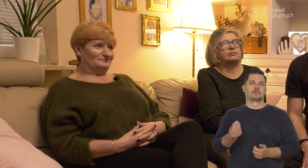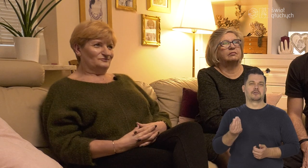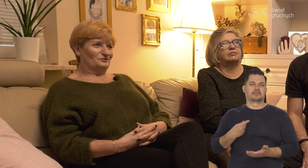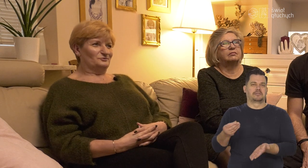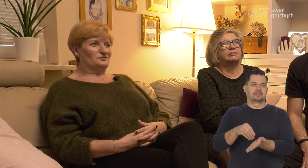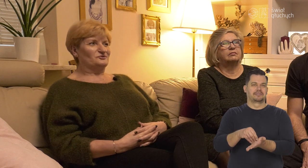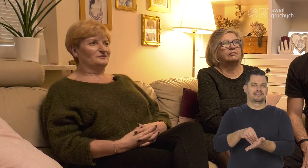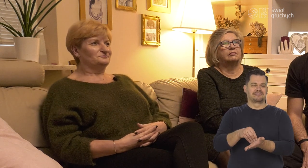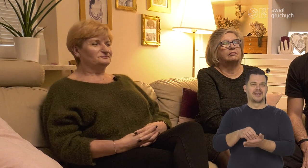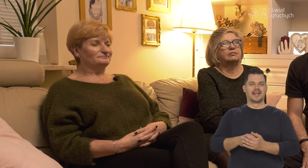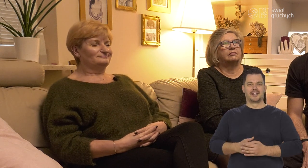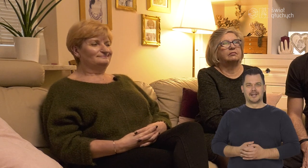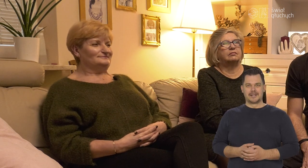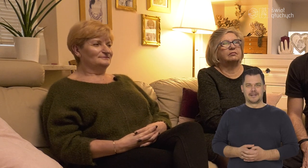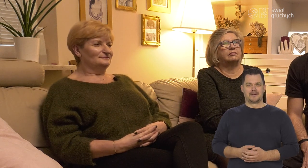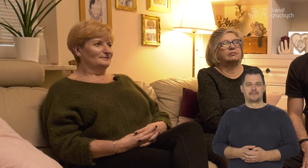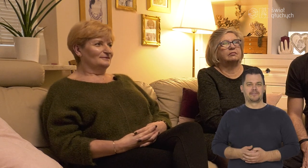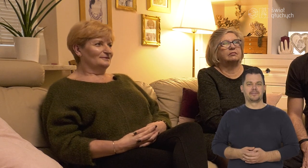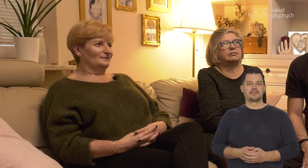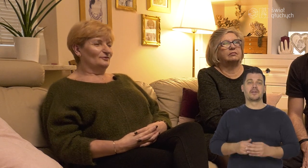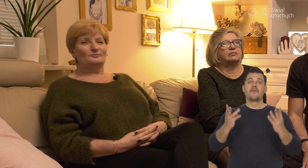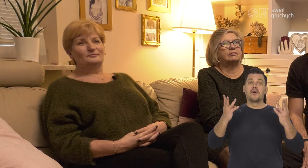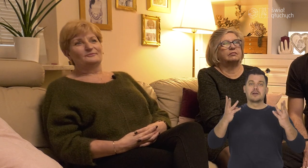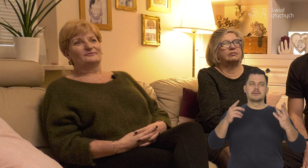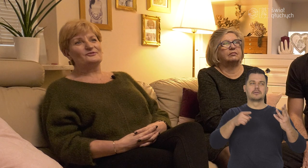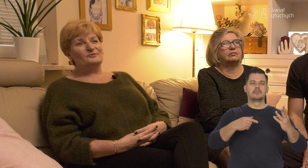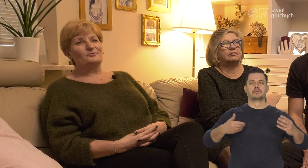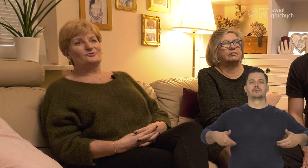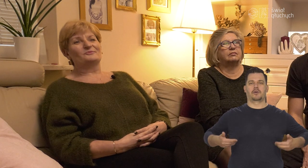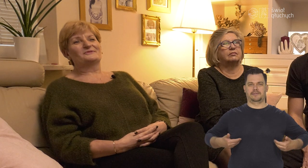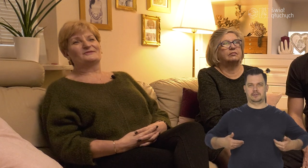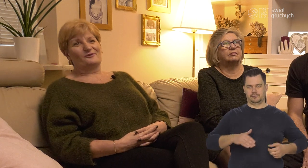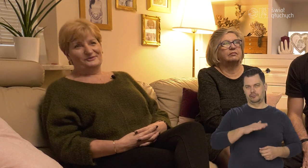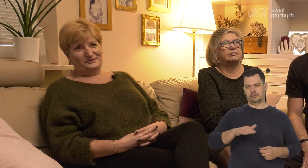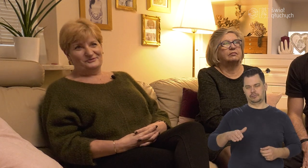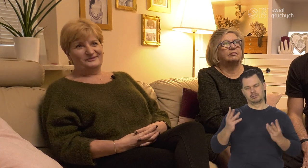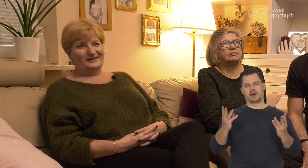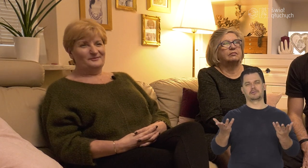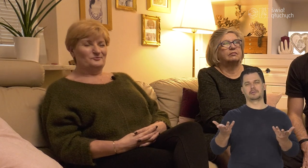What else here...? It was important that the children were healthy.